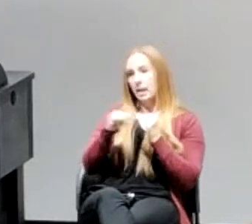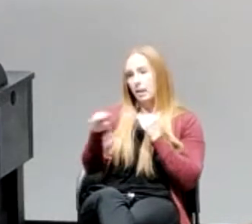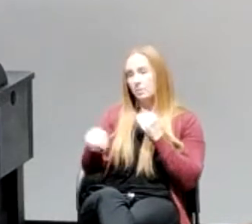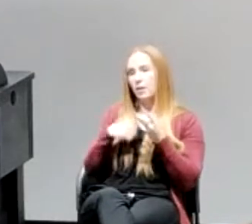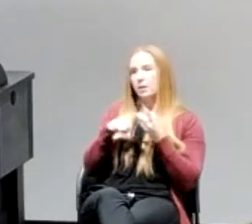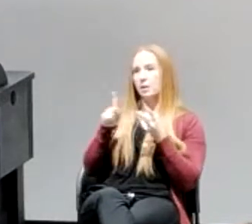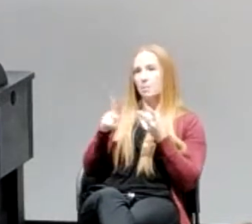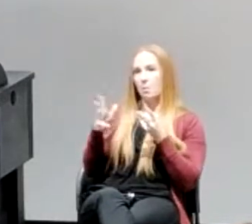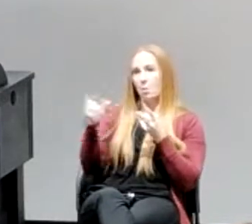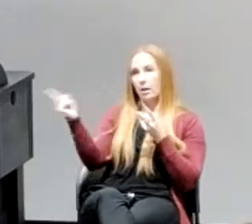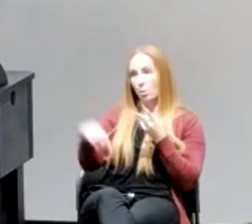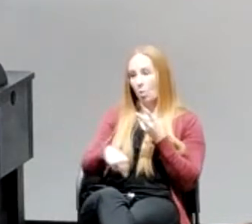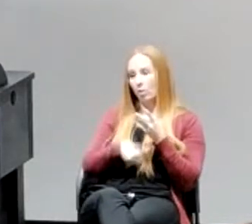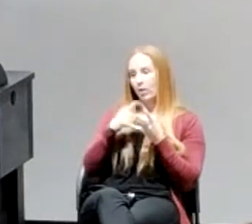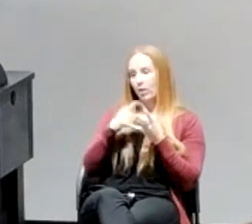The single biggest determine ants of